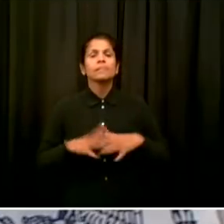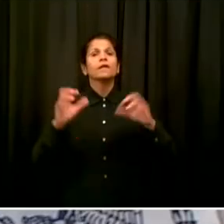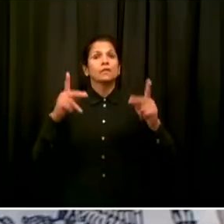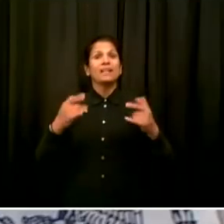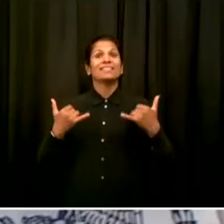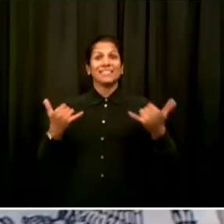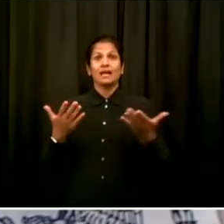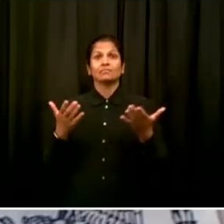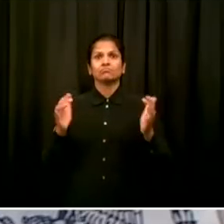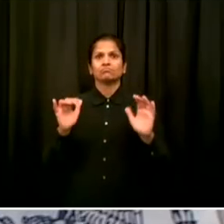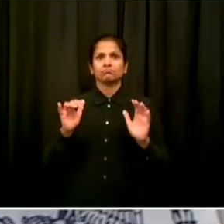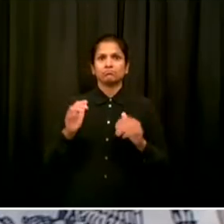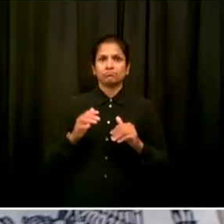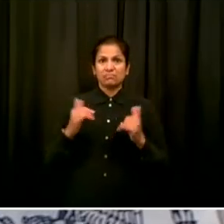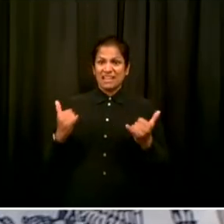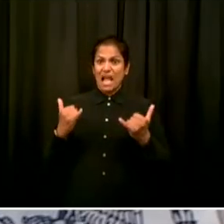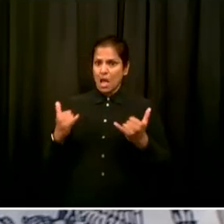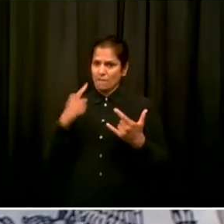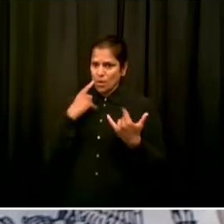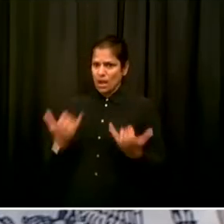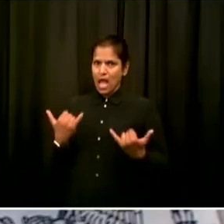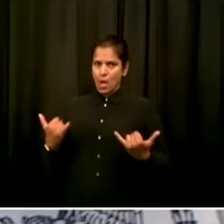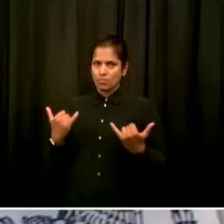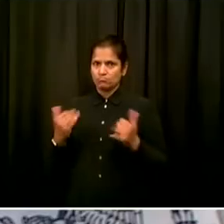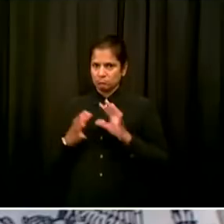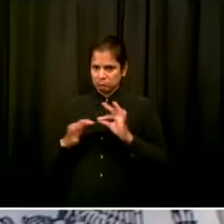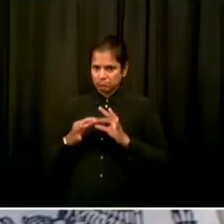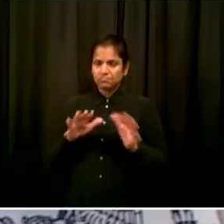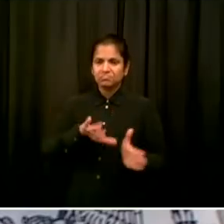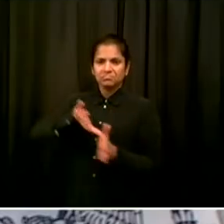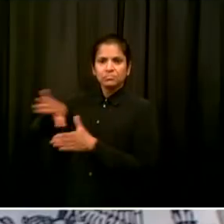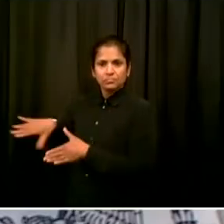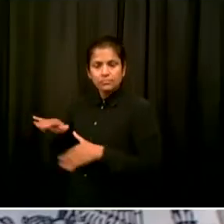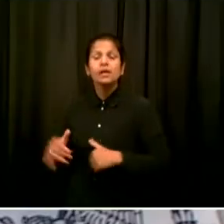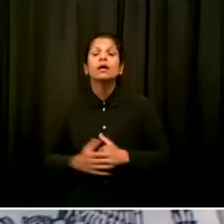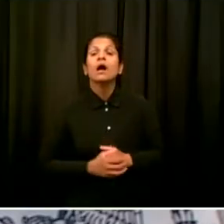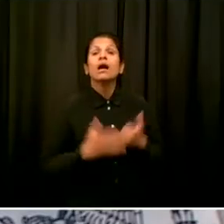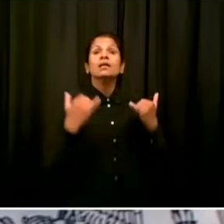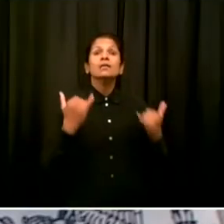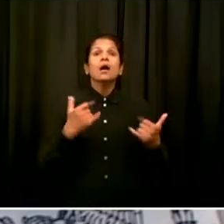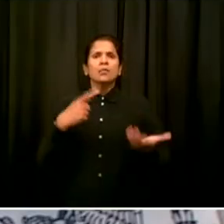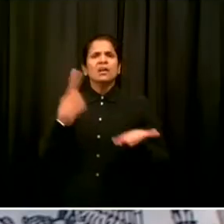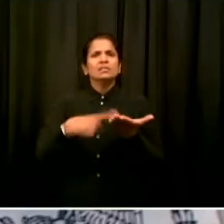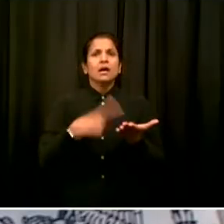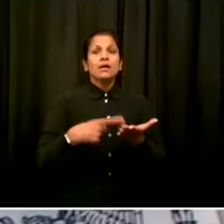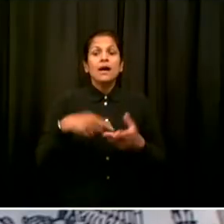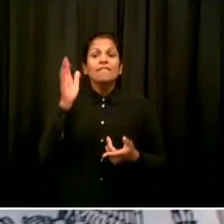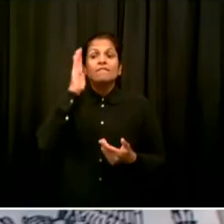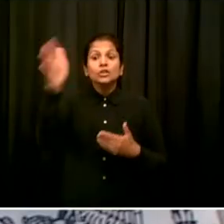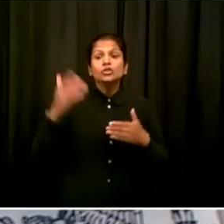THIS REALLY SERIOUSLY. NOW, LET US TALK ABOT UTHE BIGGER REALITY. WHAT WE ARE SEEING HERE AND WHAT WE HAVE